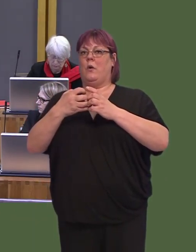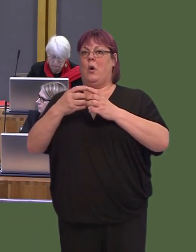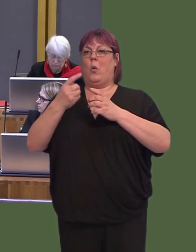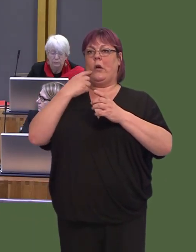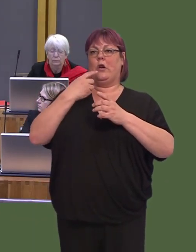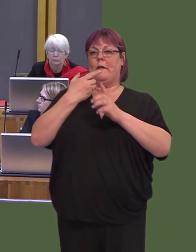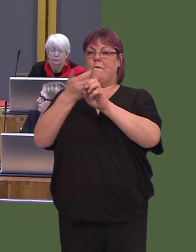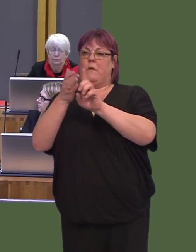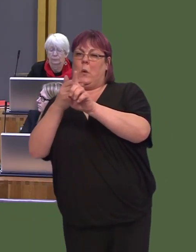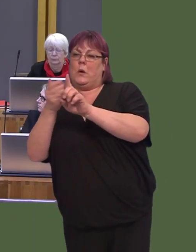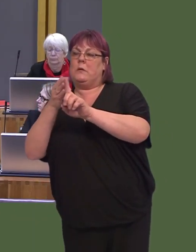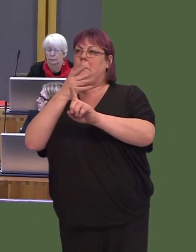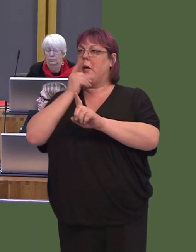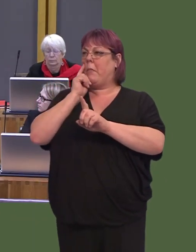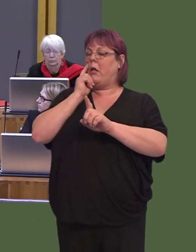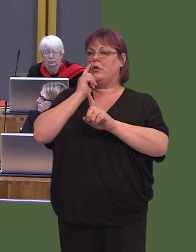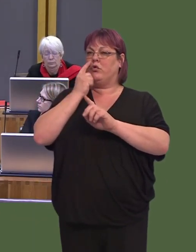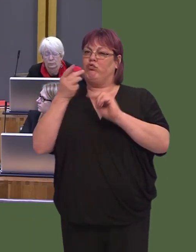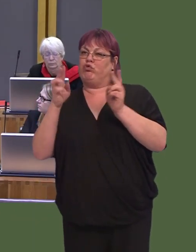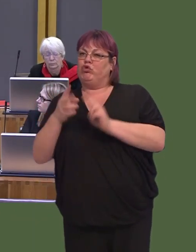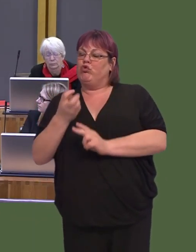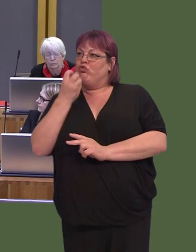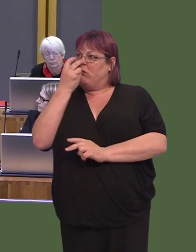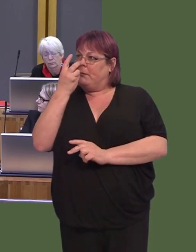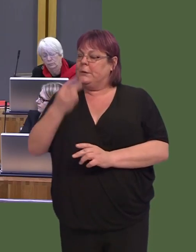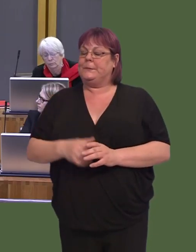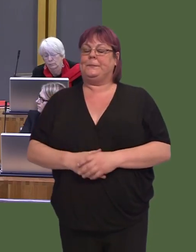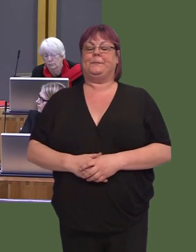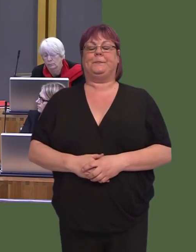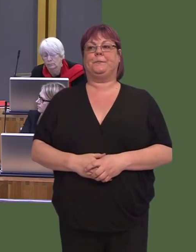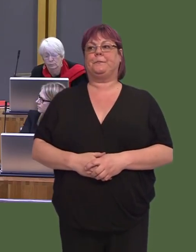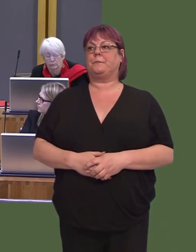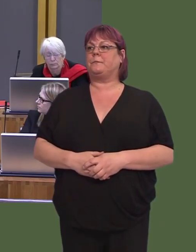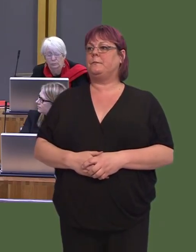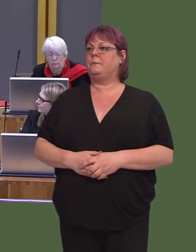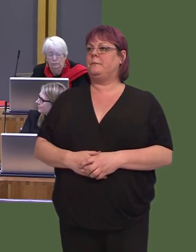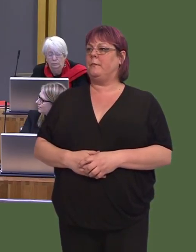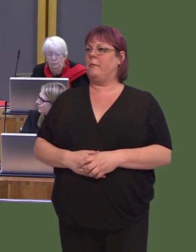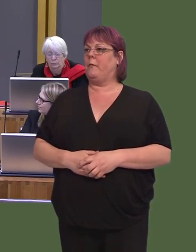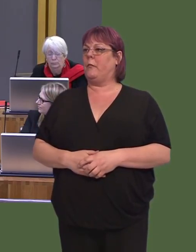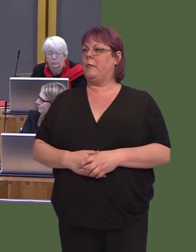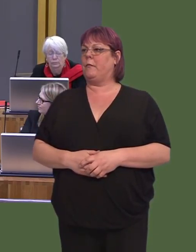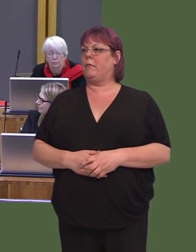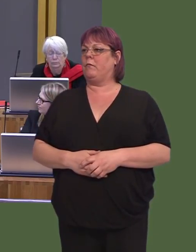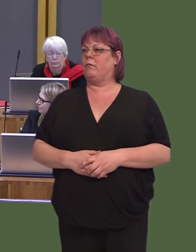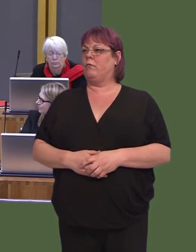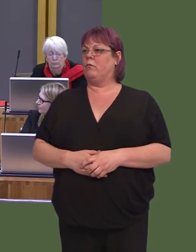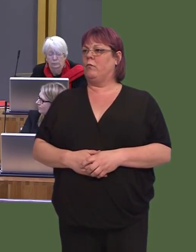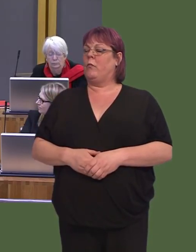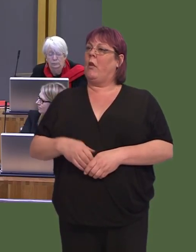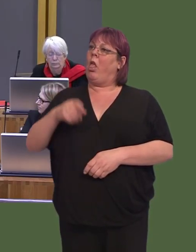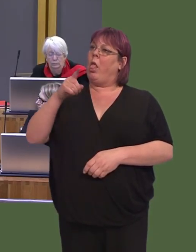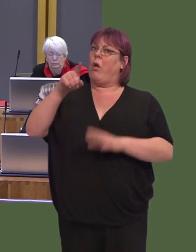Leader of the house, can I ask: when can we expect the findings of that report to be made